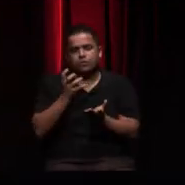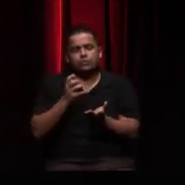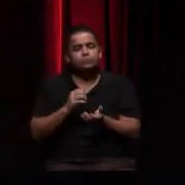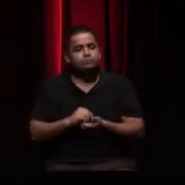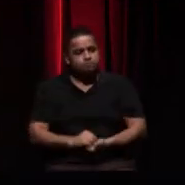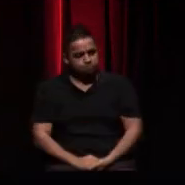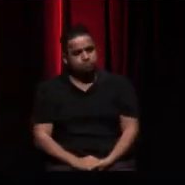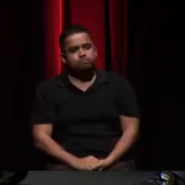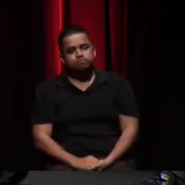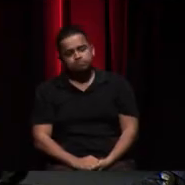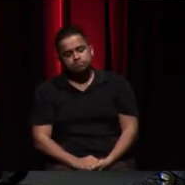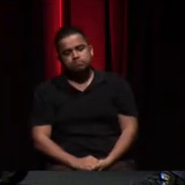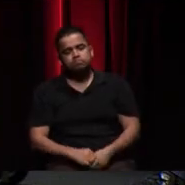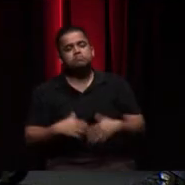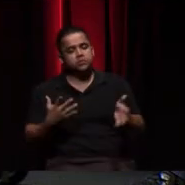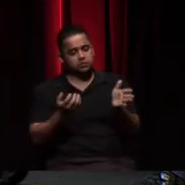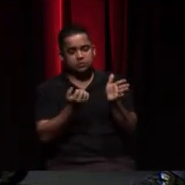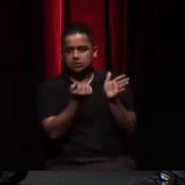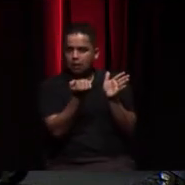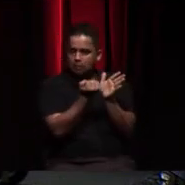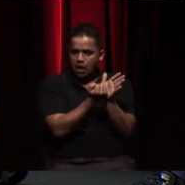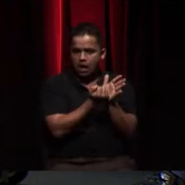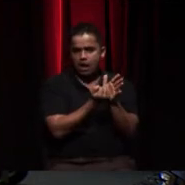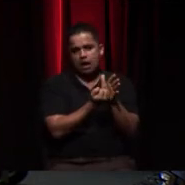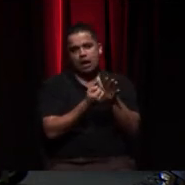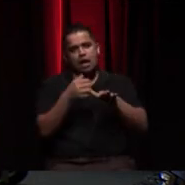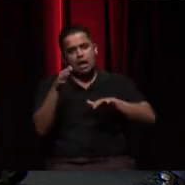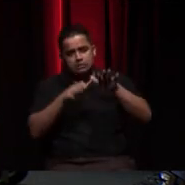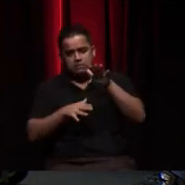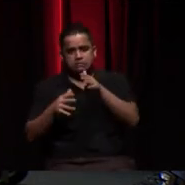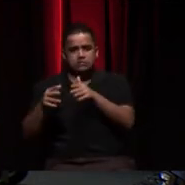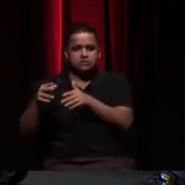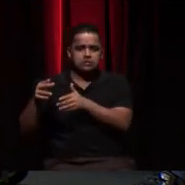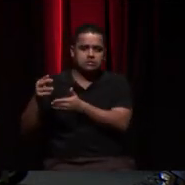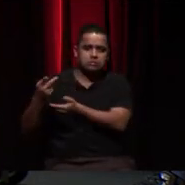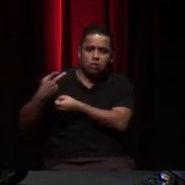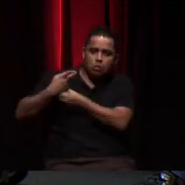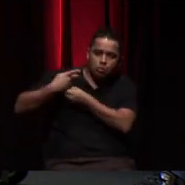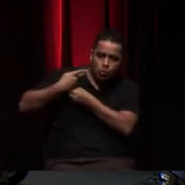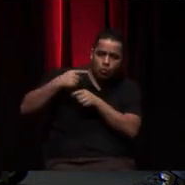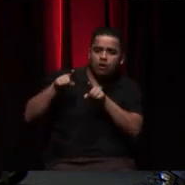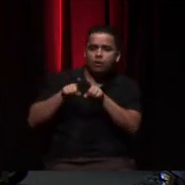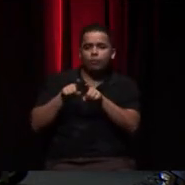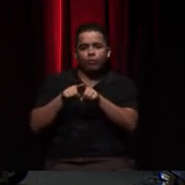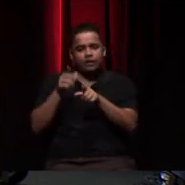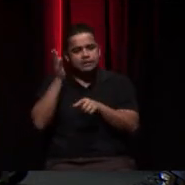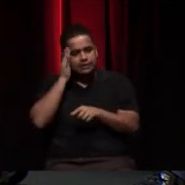Sometimes brands get to us because of our audience.